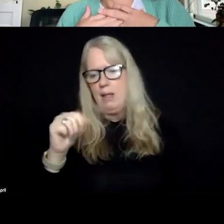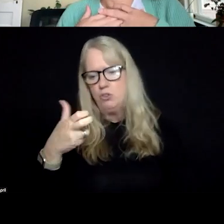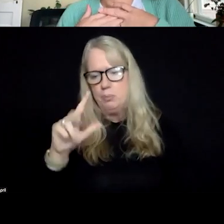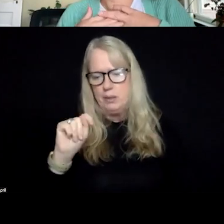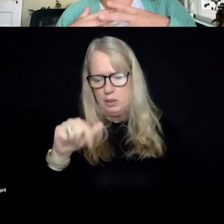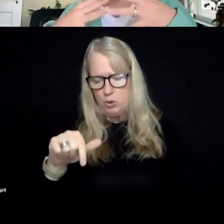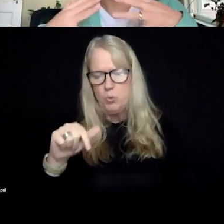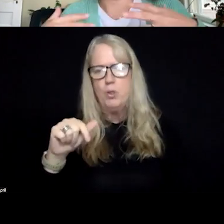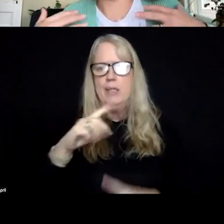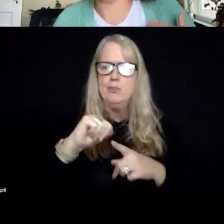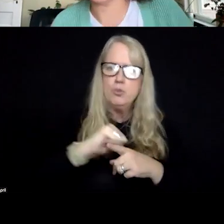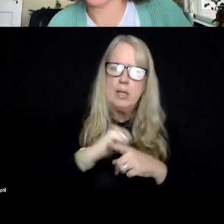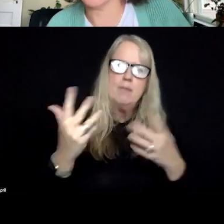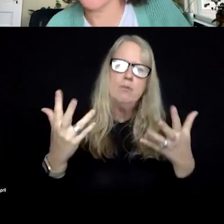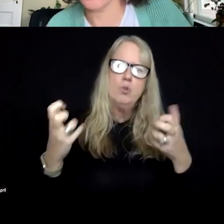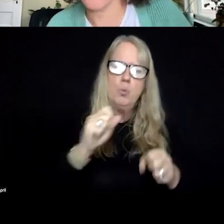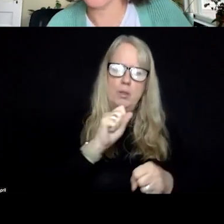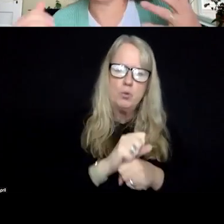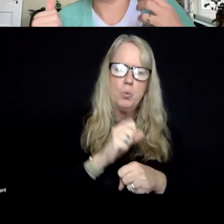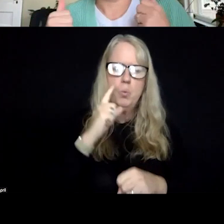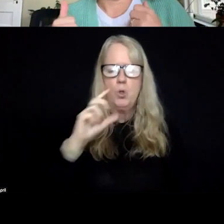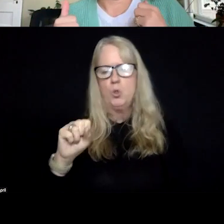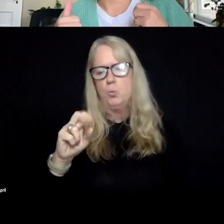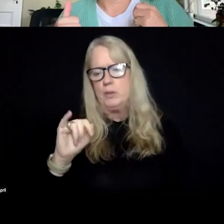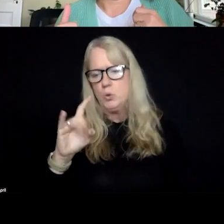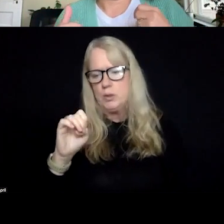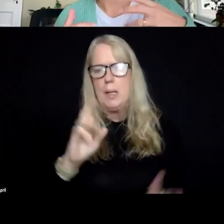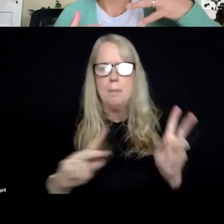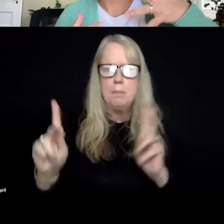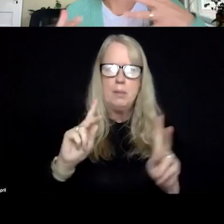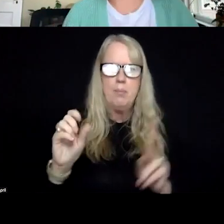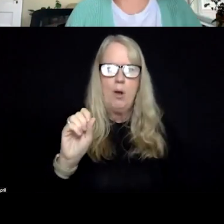YOU WANT TO WORK WITH SUICIDAL PEOPLE OF COLOR OR THINGS THAT ARE